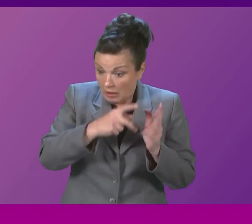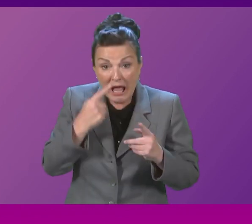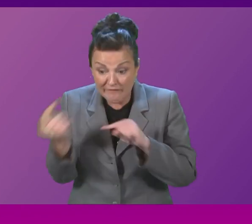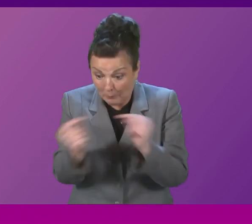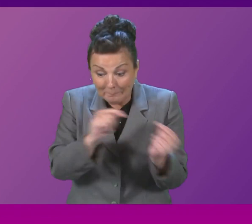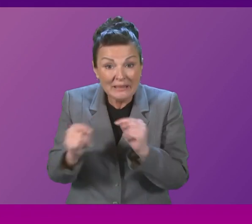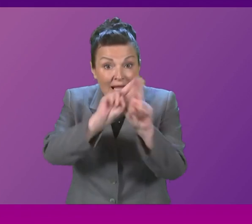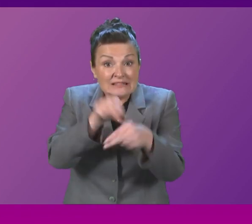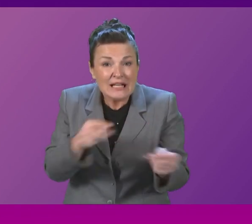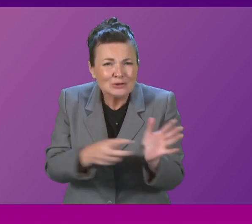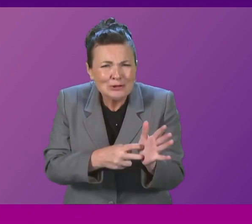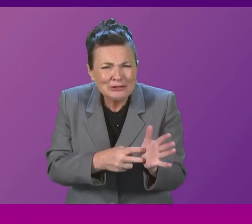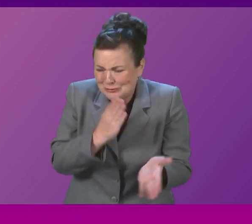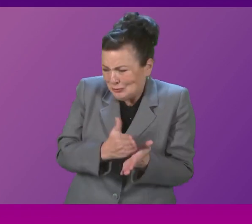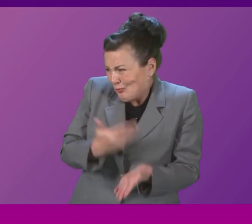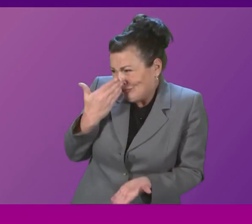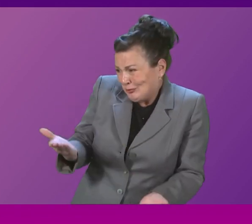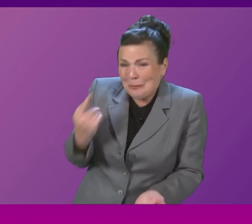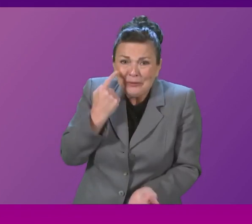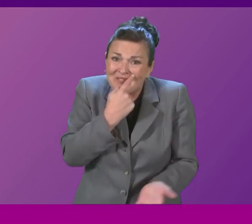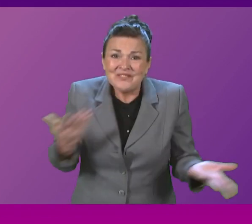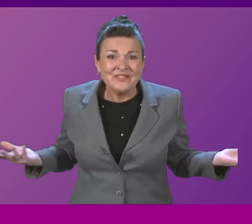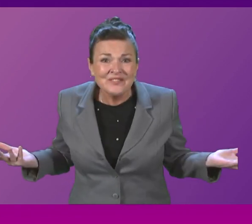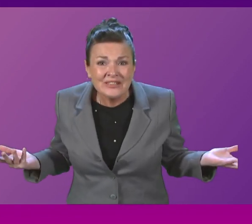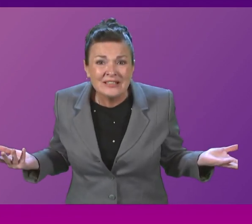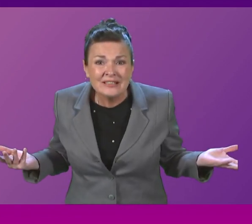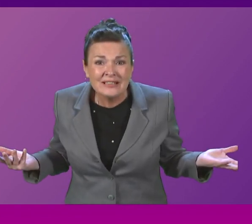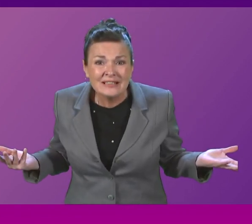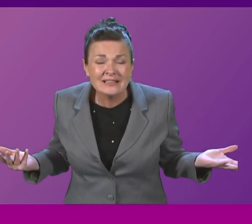Therefore, the point has been made on that matter.